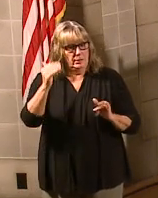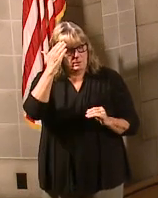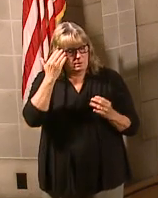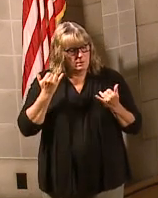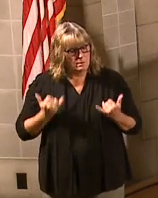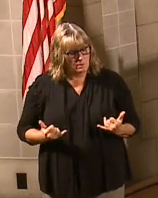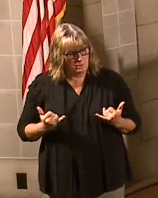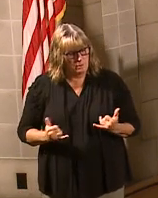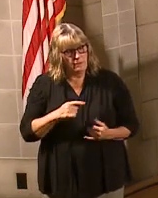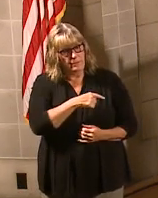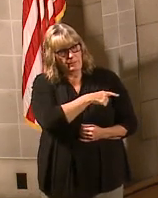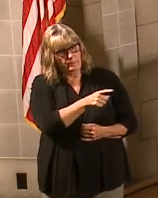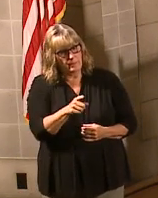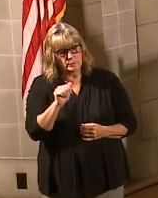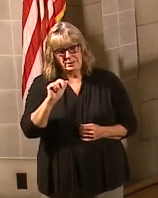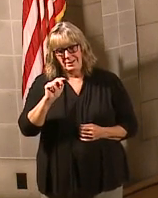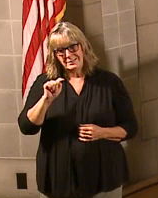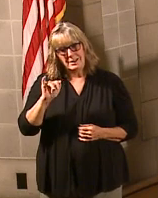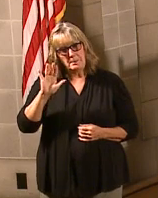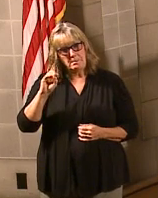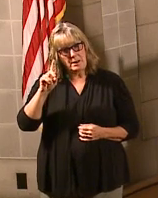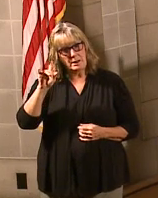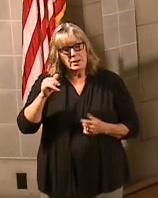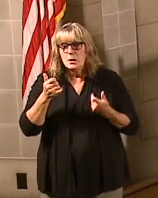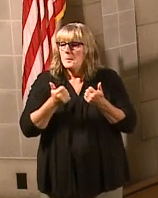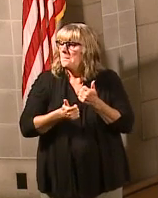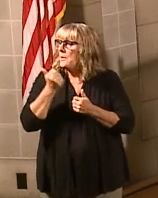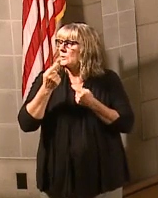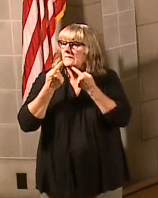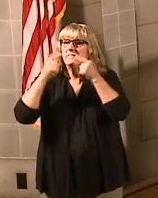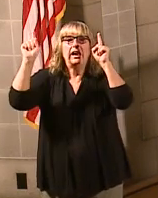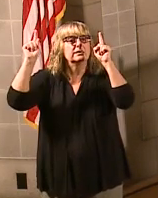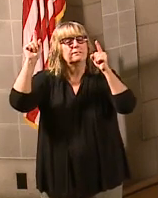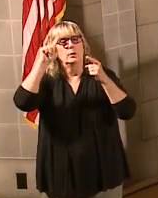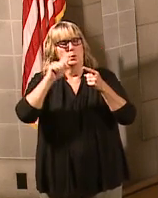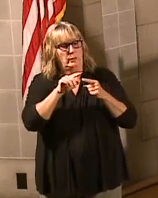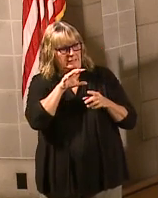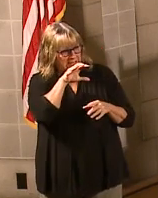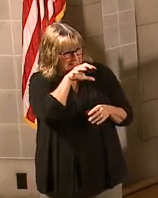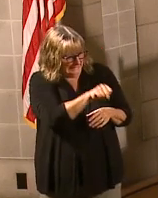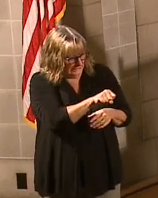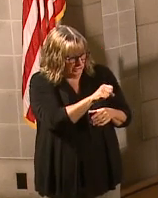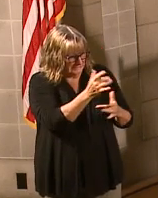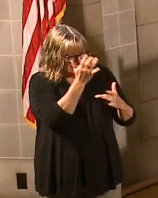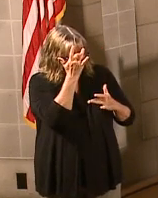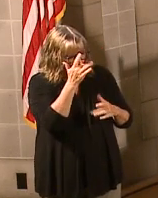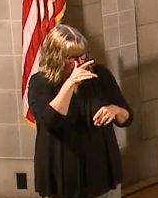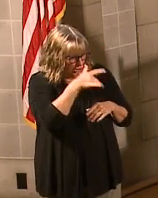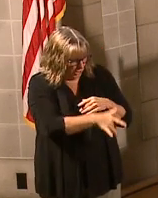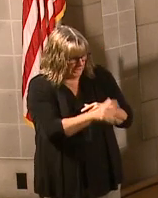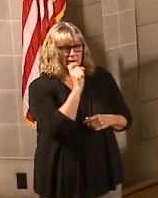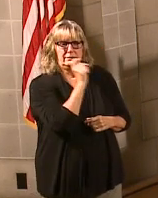HAS BEEN AUTHORIZED TO USE MONOCLONAL ANTIBODY. NOW, WE KNEW BACK THEN AND WE